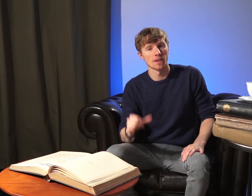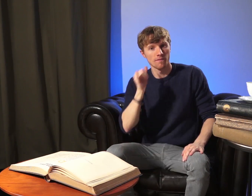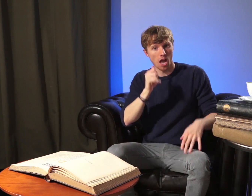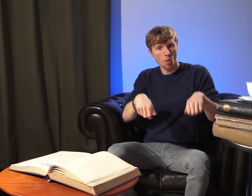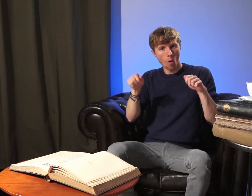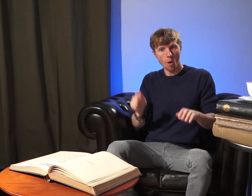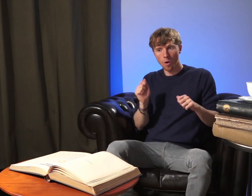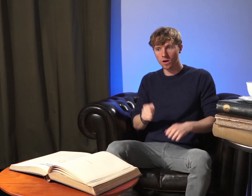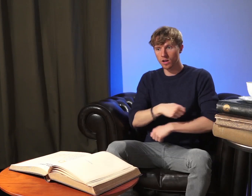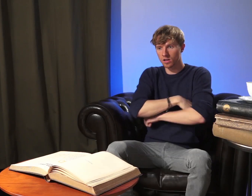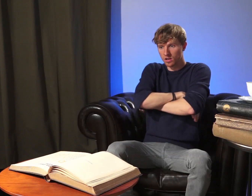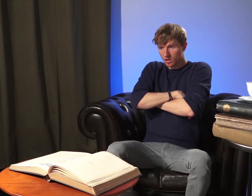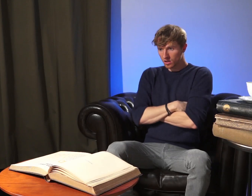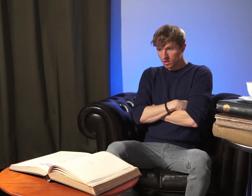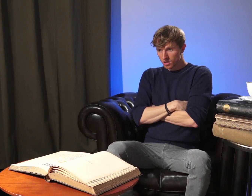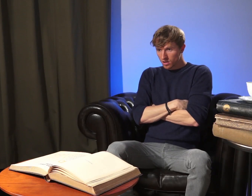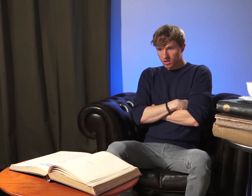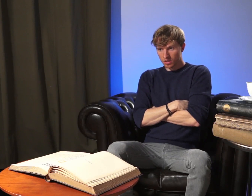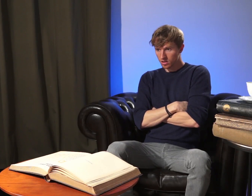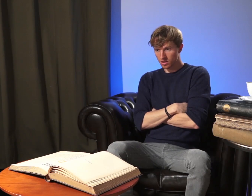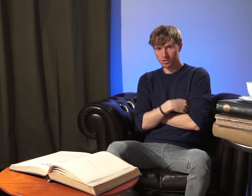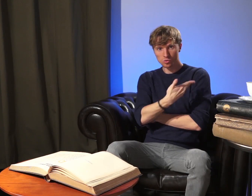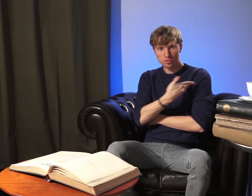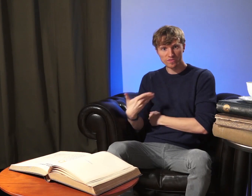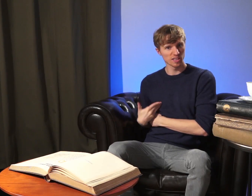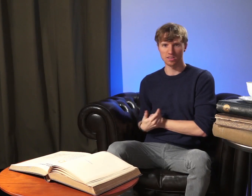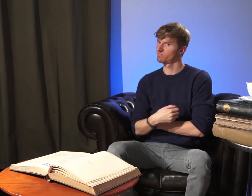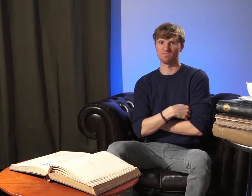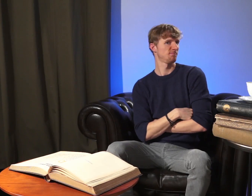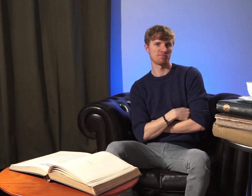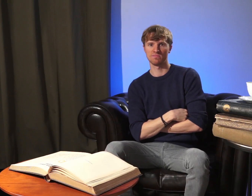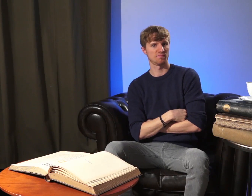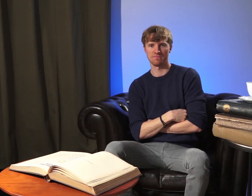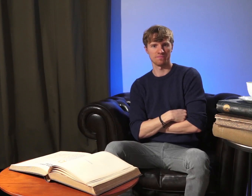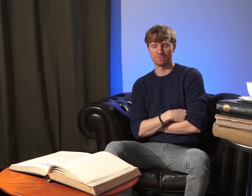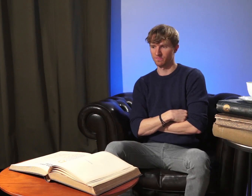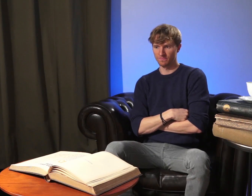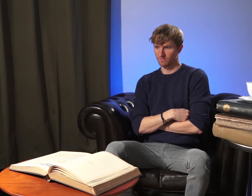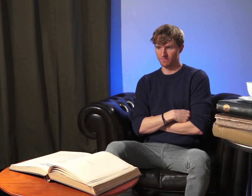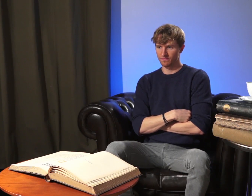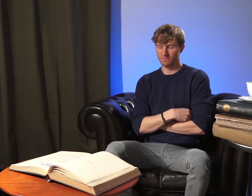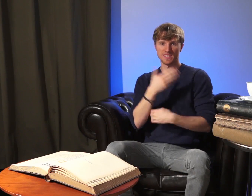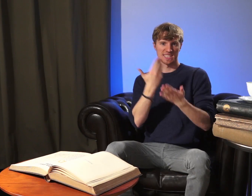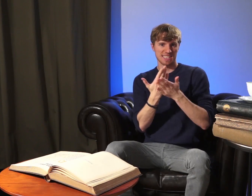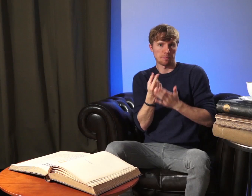Mother Hulda wasn´t very pleased. Soon she sent the girl home again.